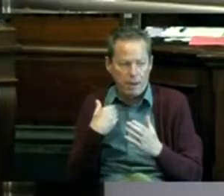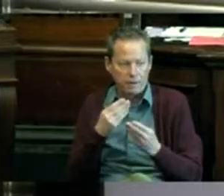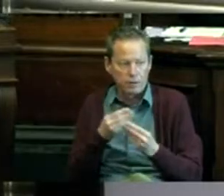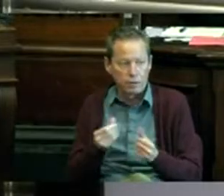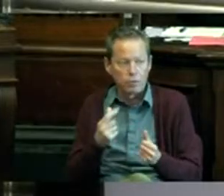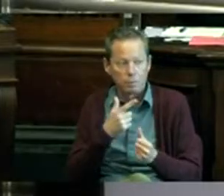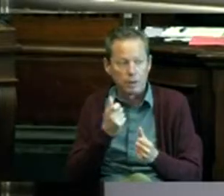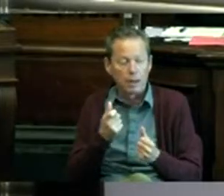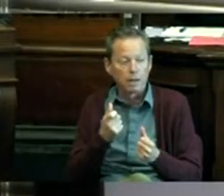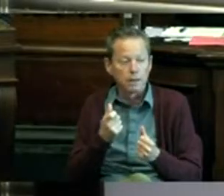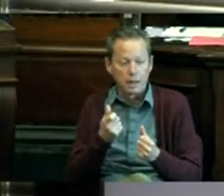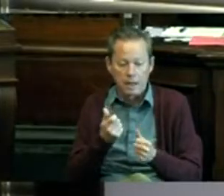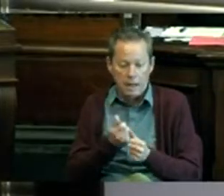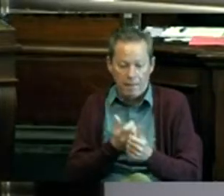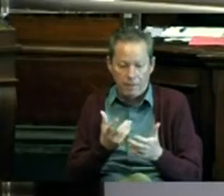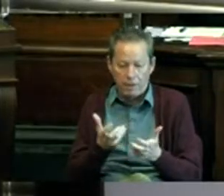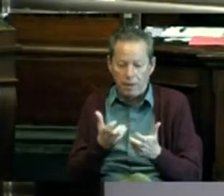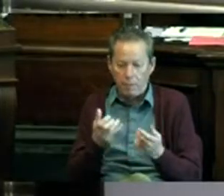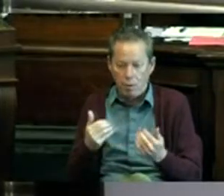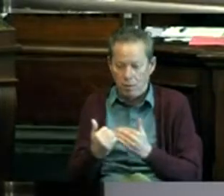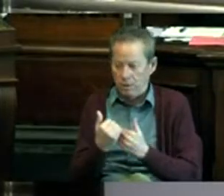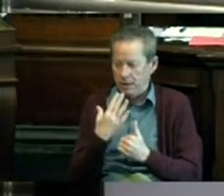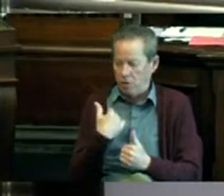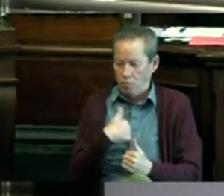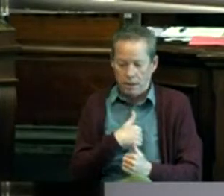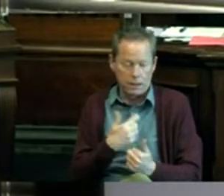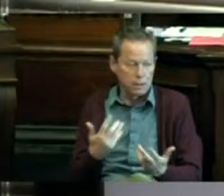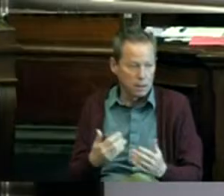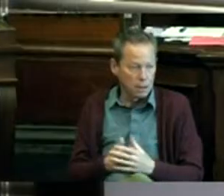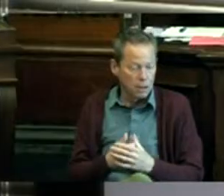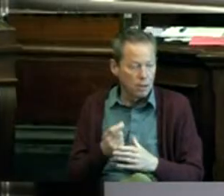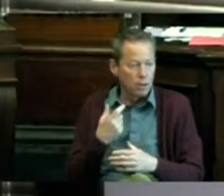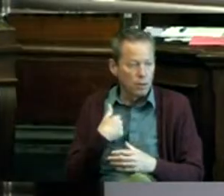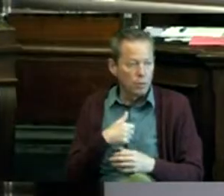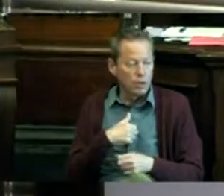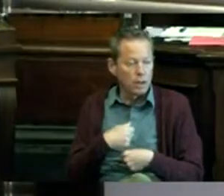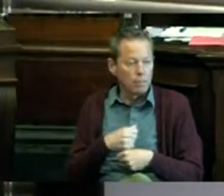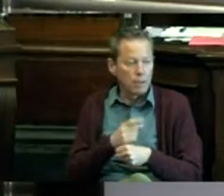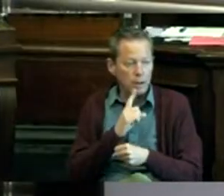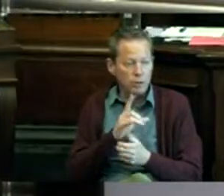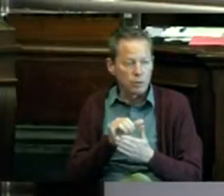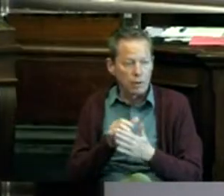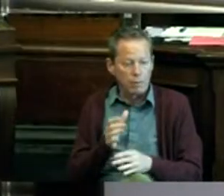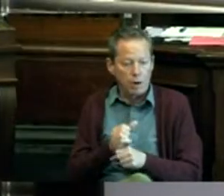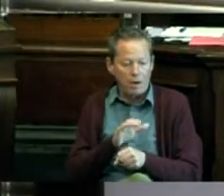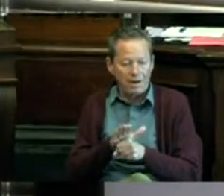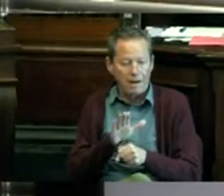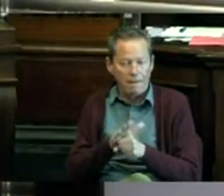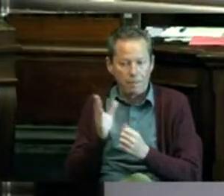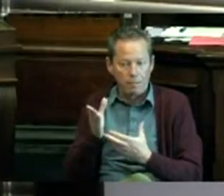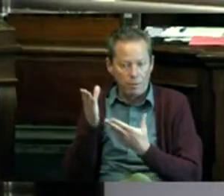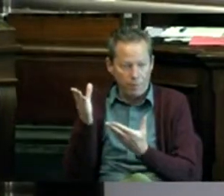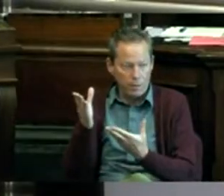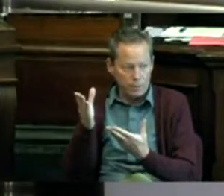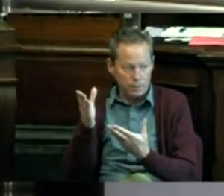up with the right solution. Why? Because the turnout was